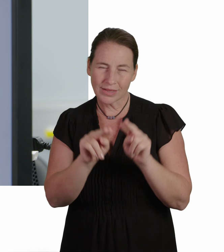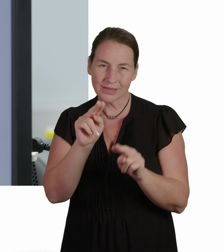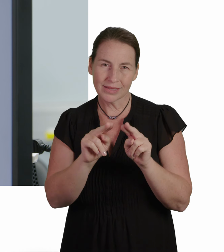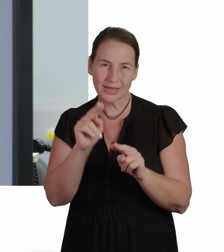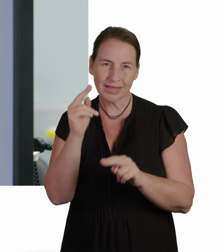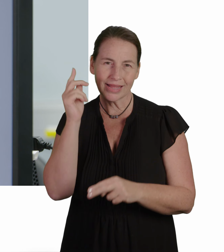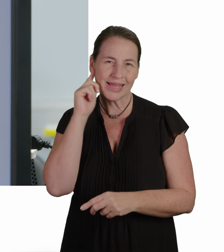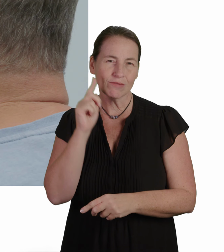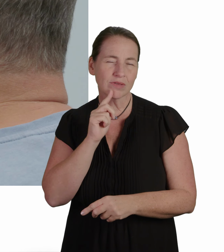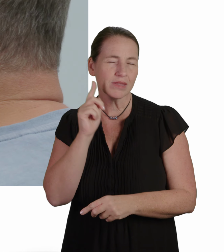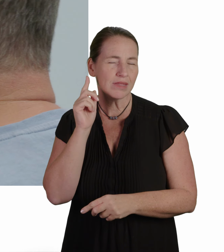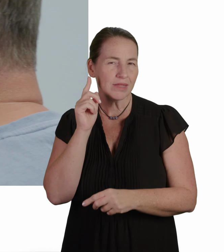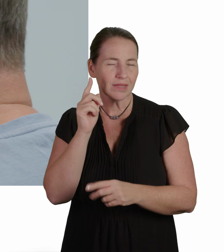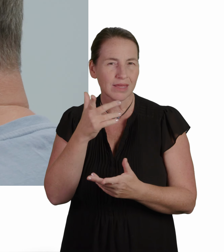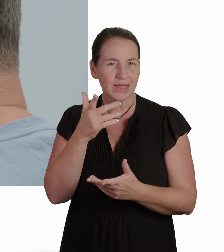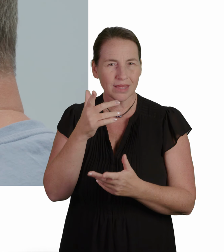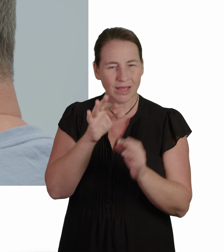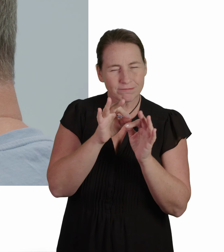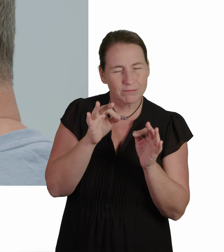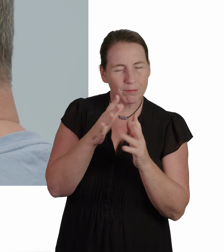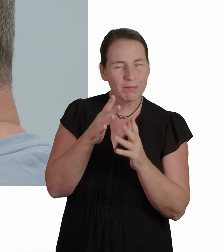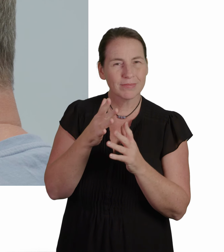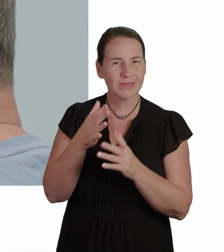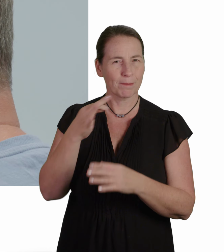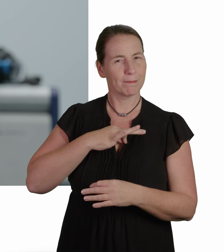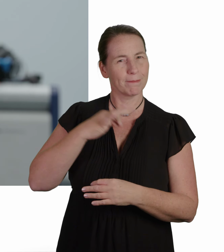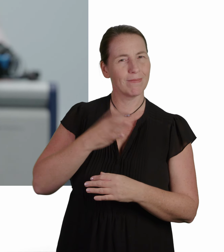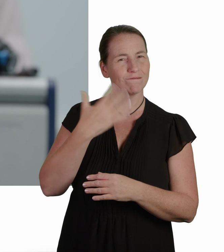test your hearing, measure the benefit from the hearing aids,